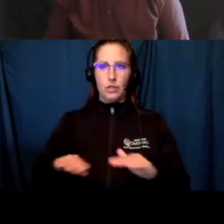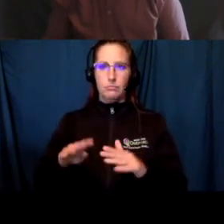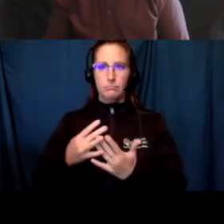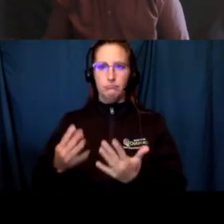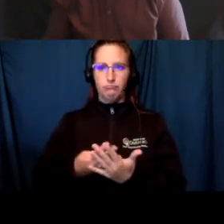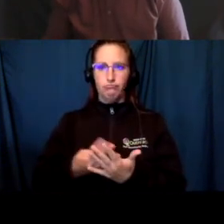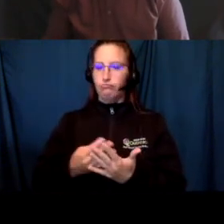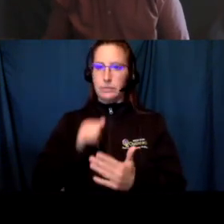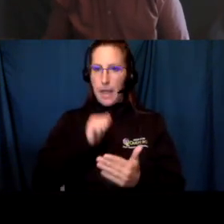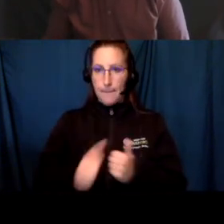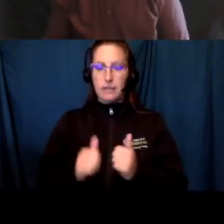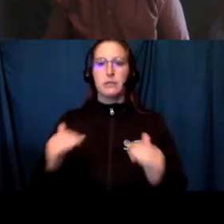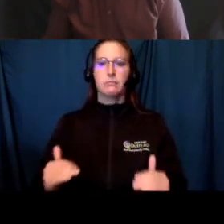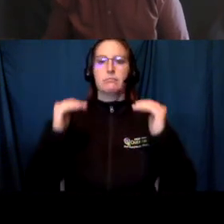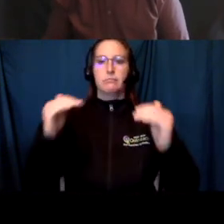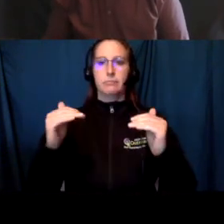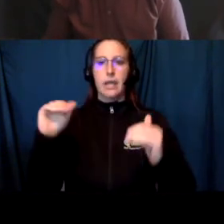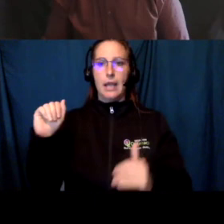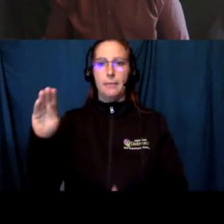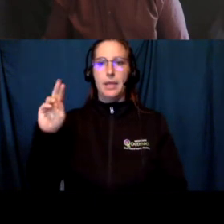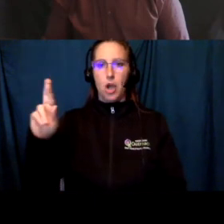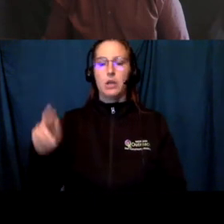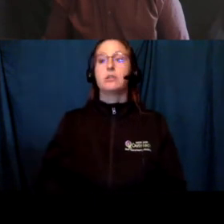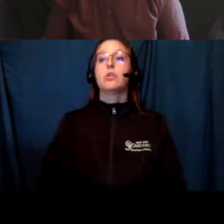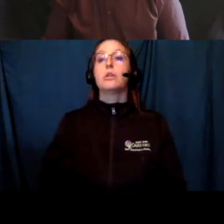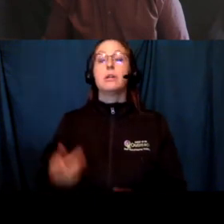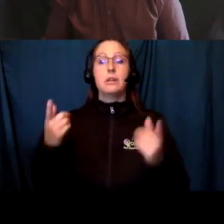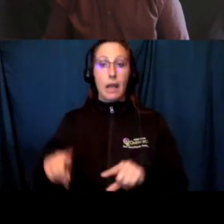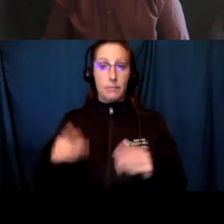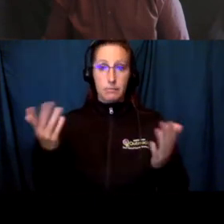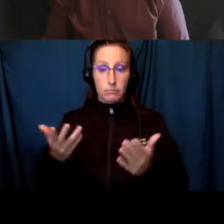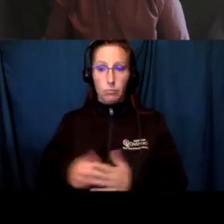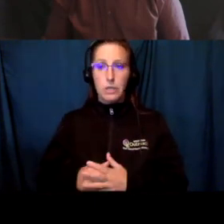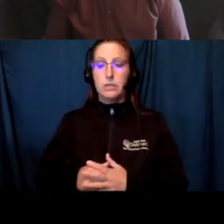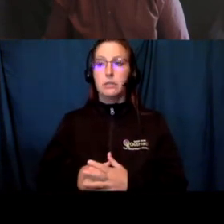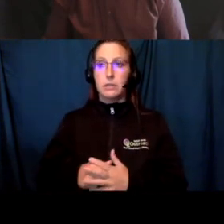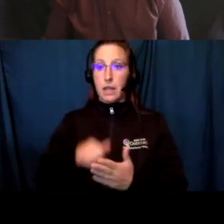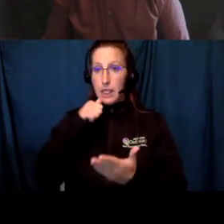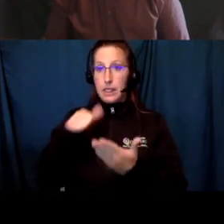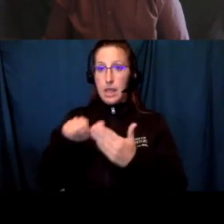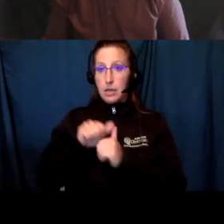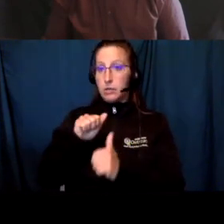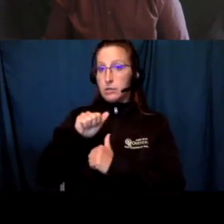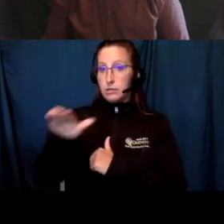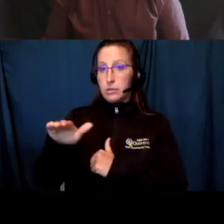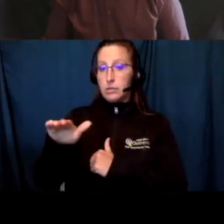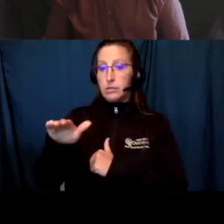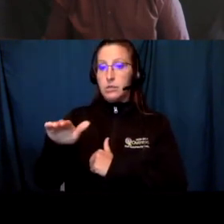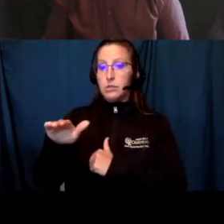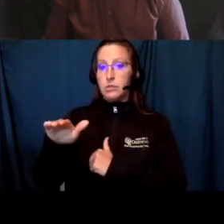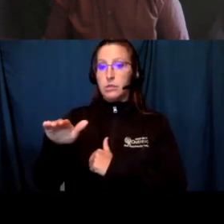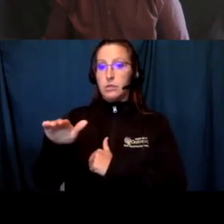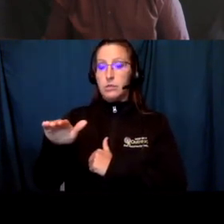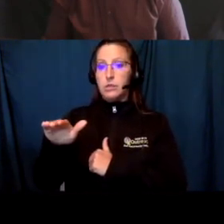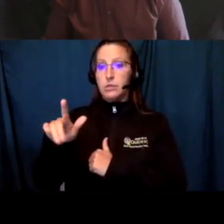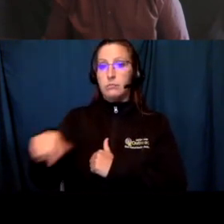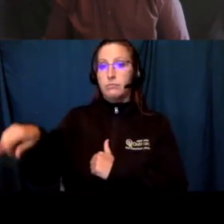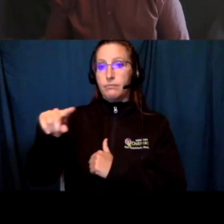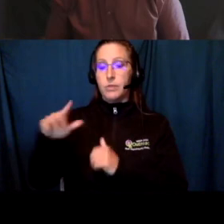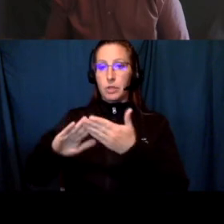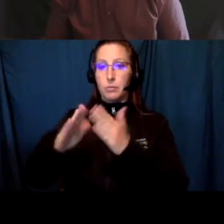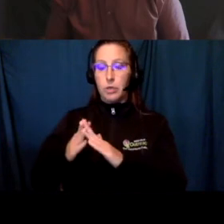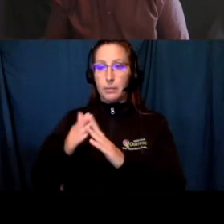that soon. I send letters to a lot of the Plain community members because some have telephones,